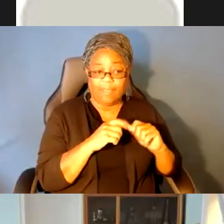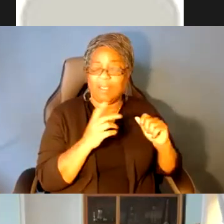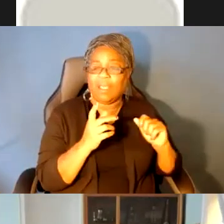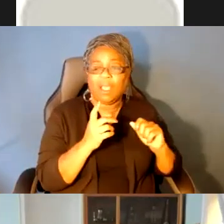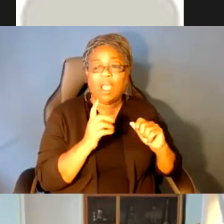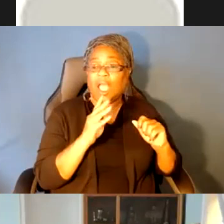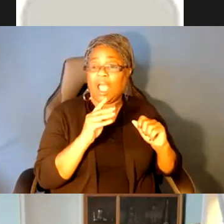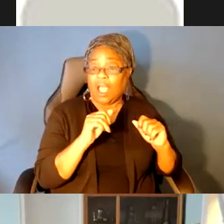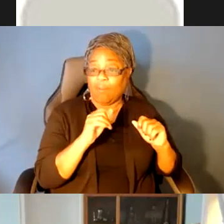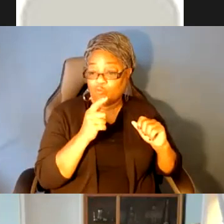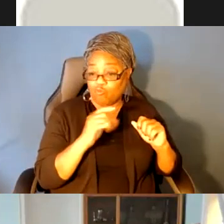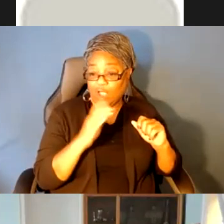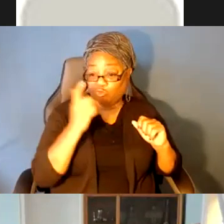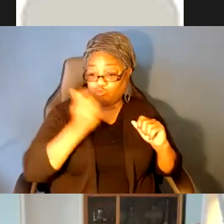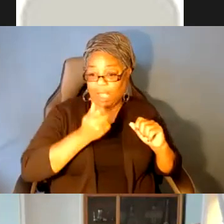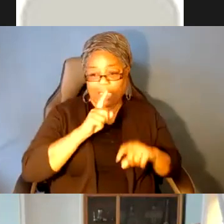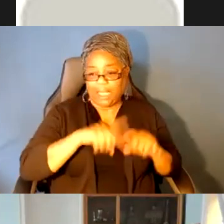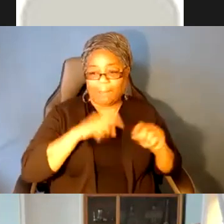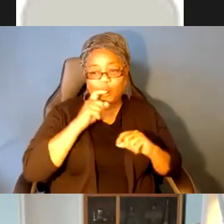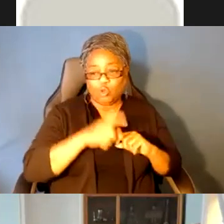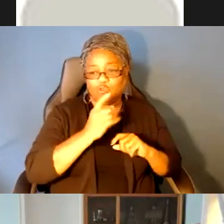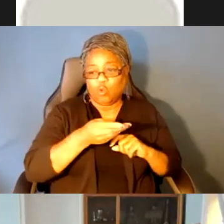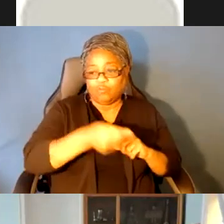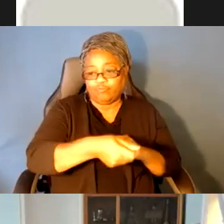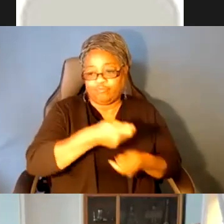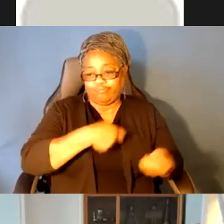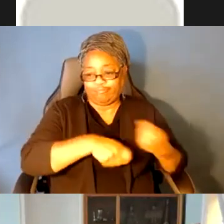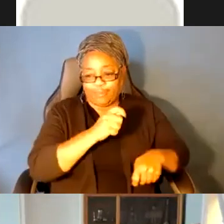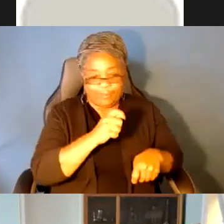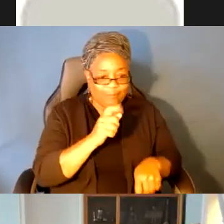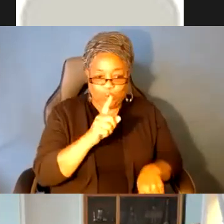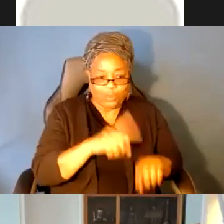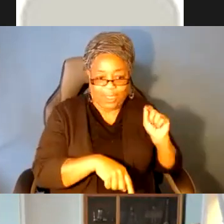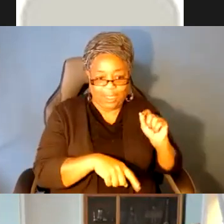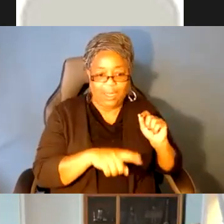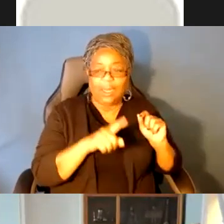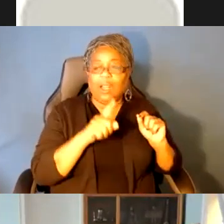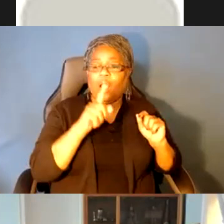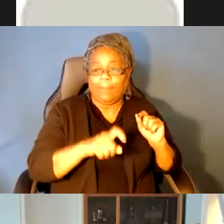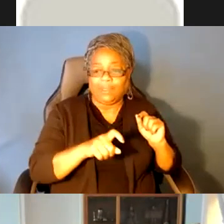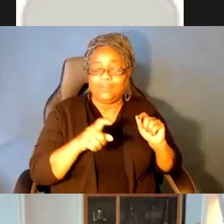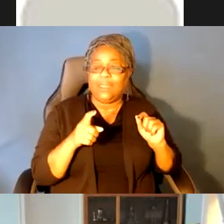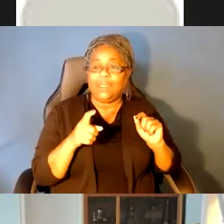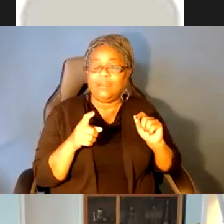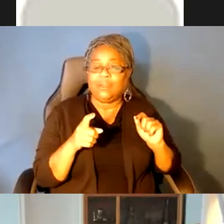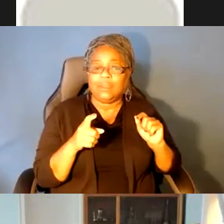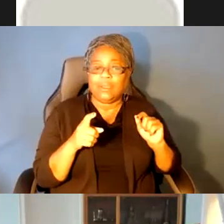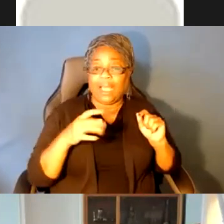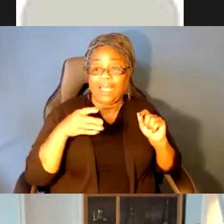All expenses included in the grant proposal must be incurred within the eligible funding period listed